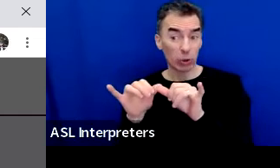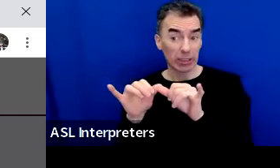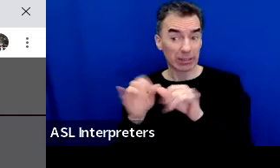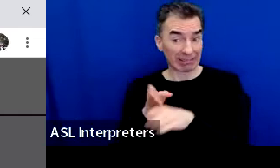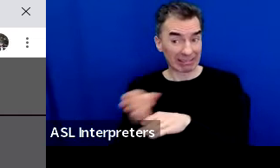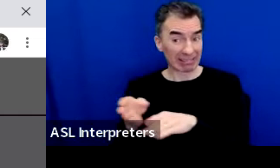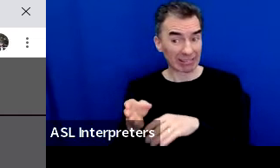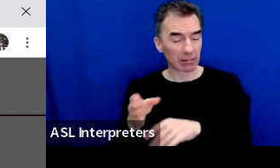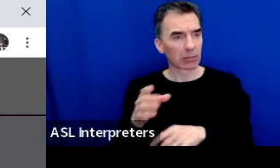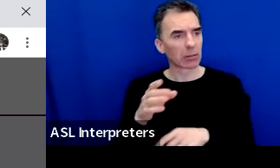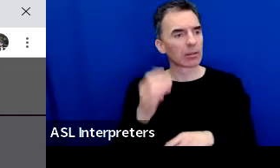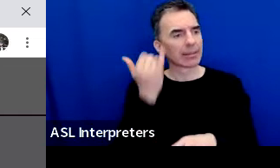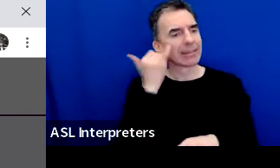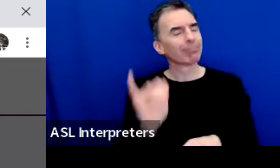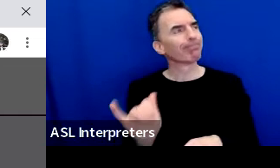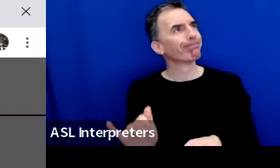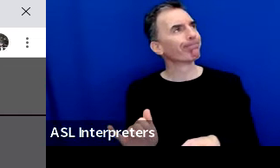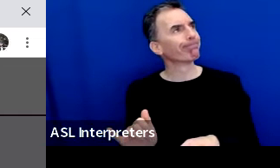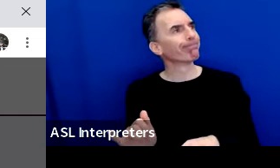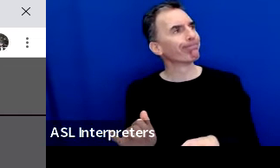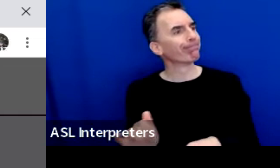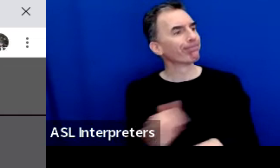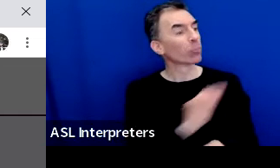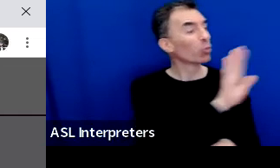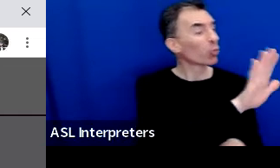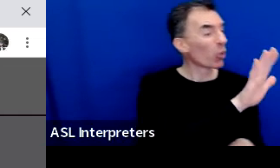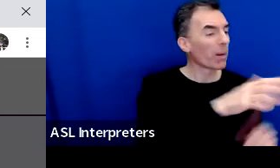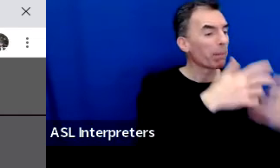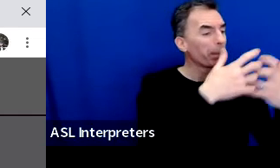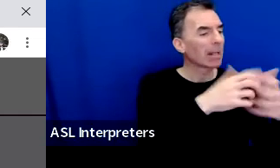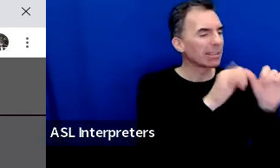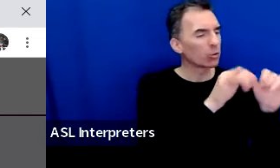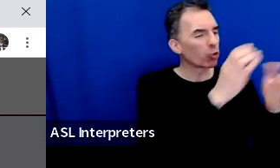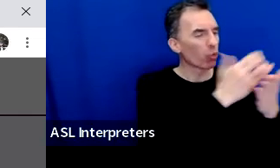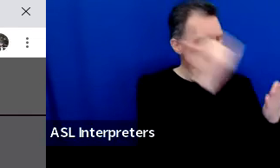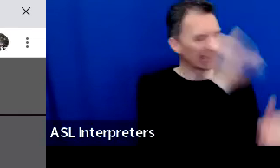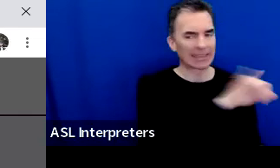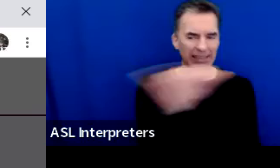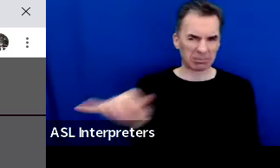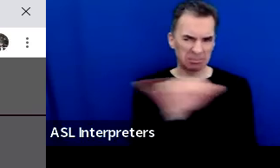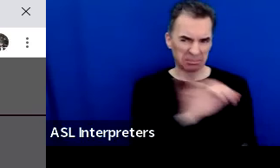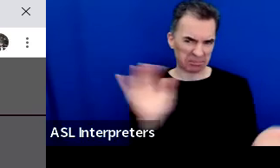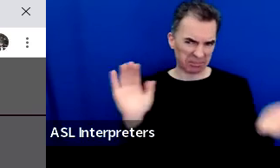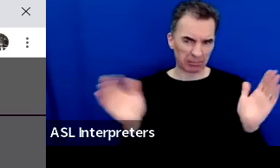the problems that you would have some problems in mechanical engineering courses. Yeah, which I haven't thought that either.